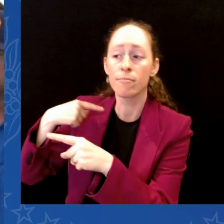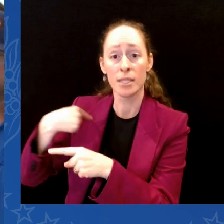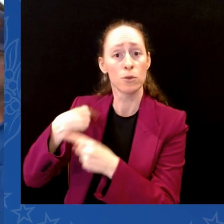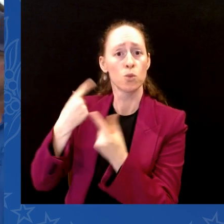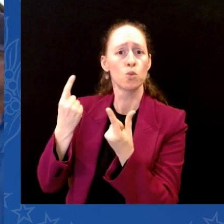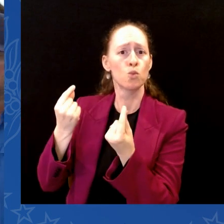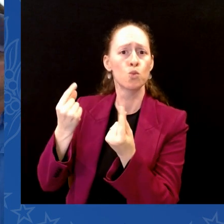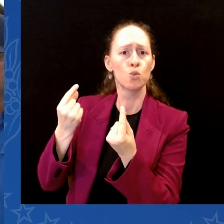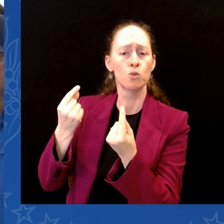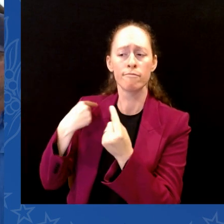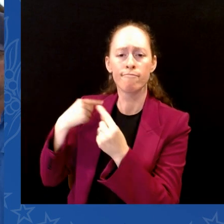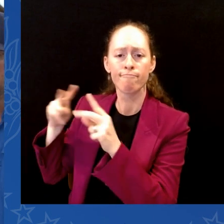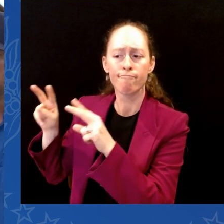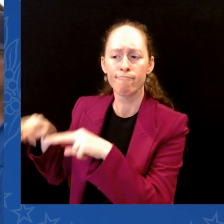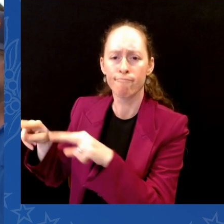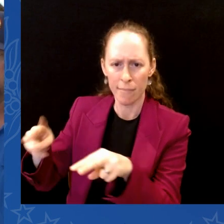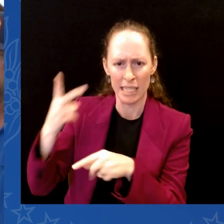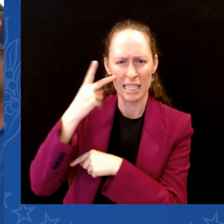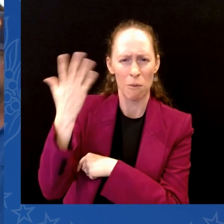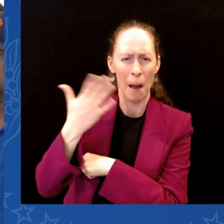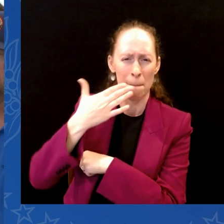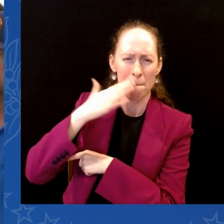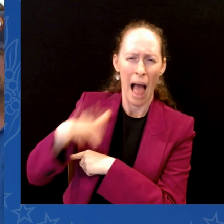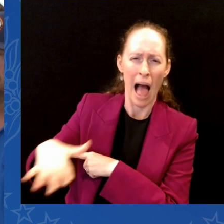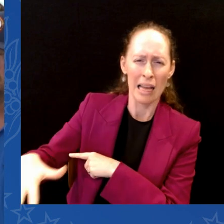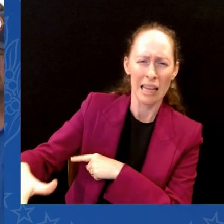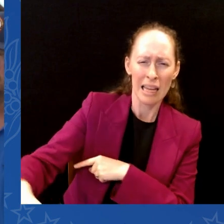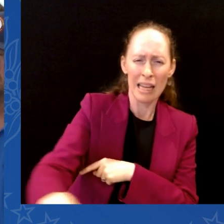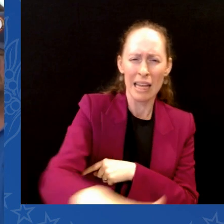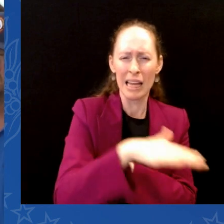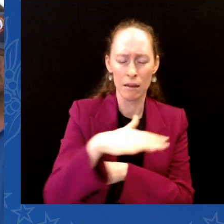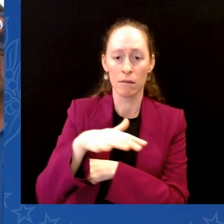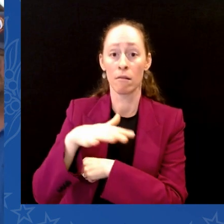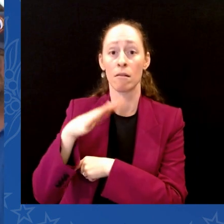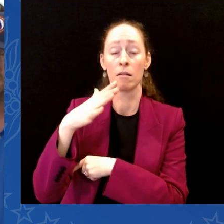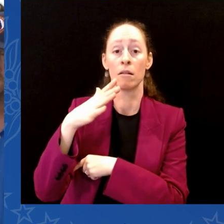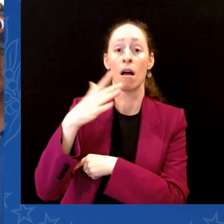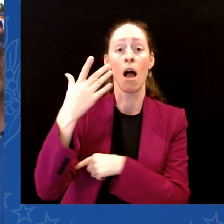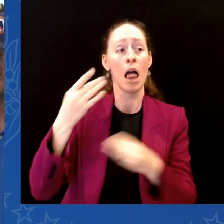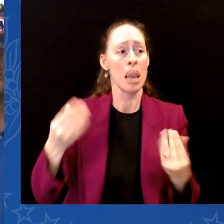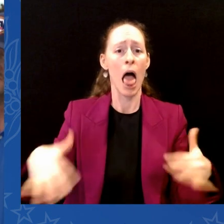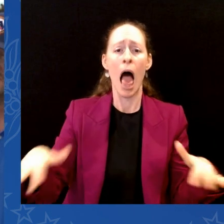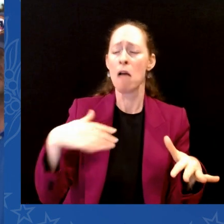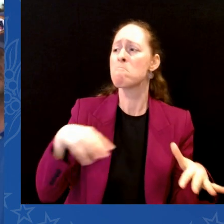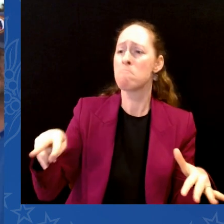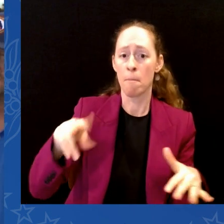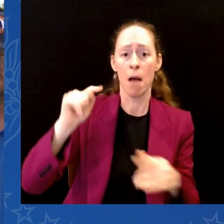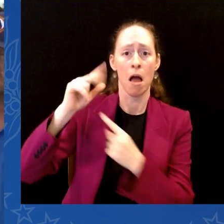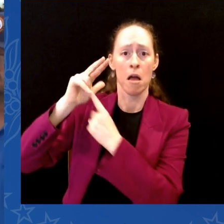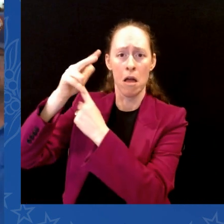of a lot of the damage from the air. And you can imagine, because unfortunately, I've been to a lot of disaster areas